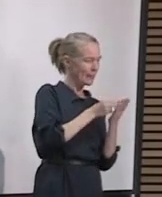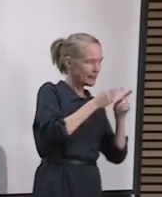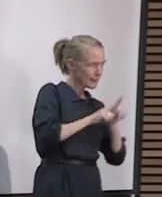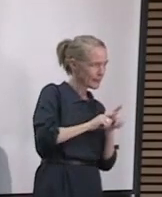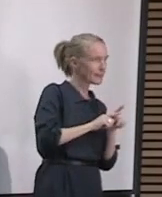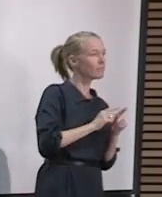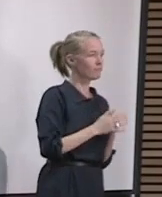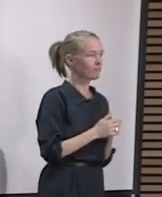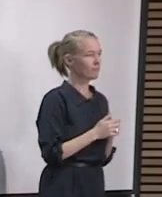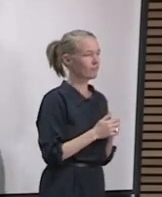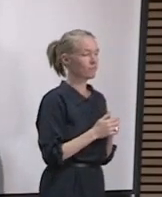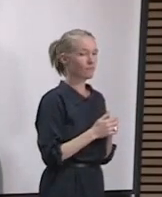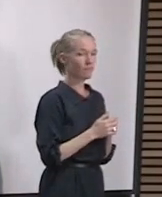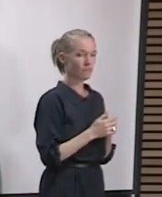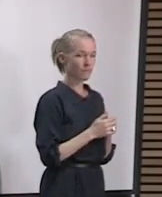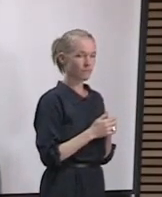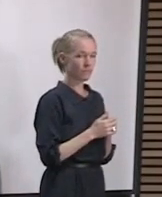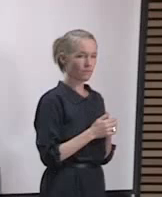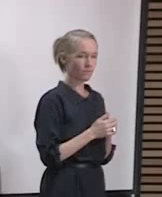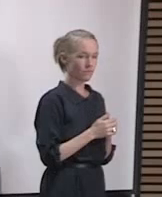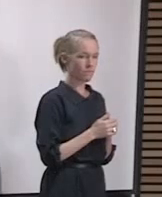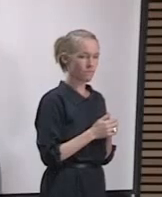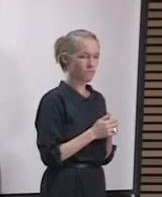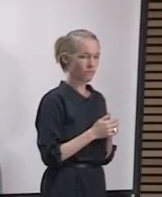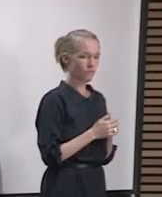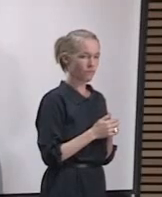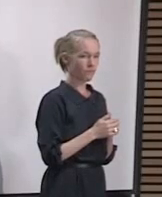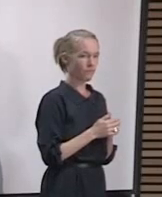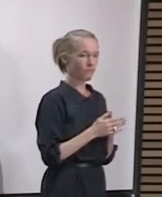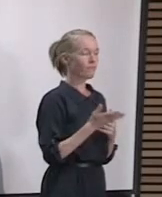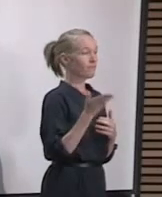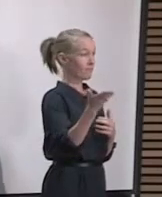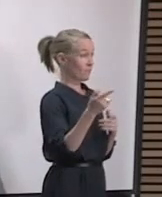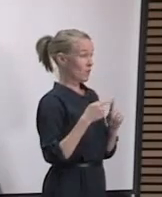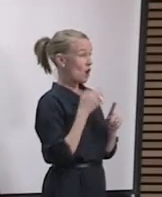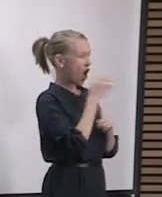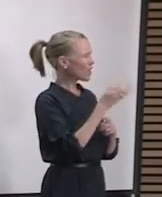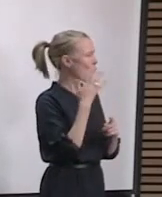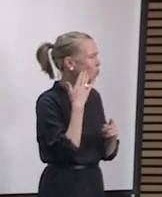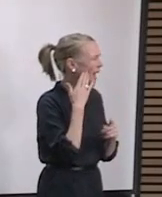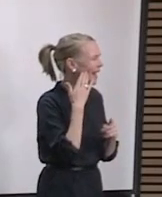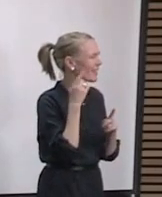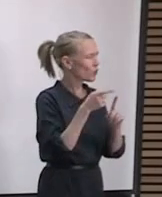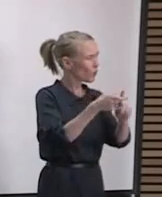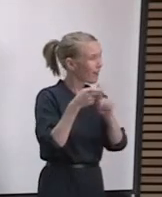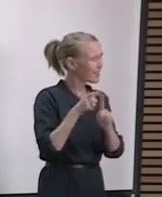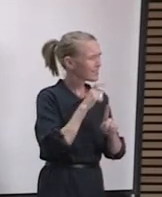of the issues being raised some time ago and we're setting that out here today. (SPEAKS